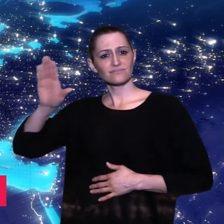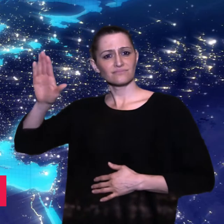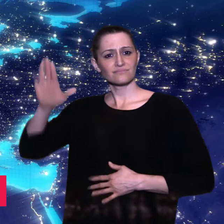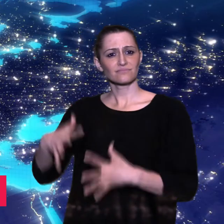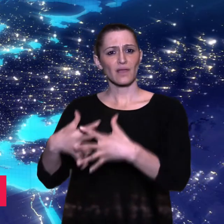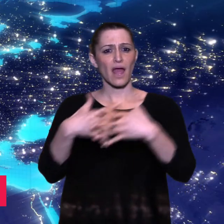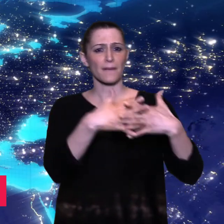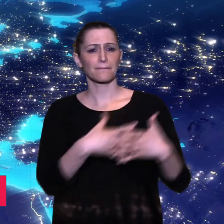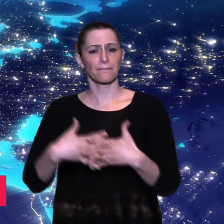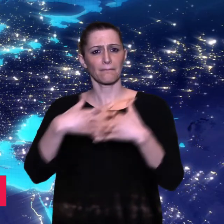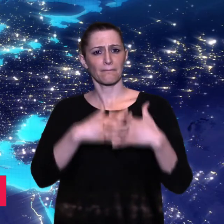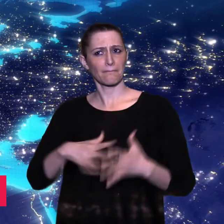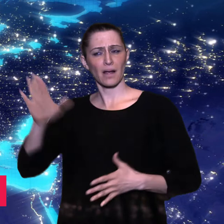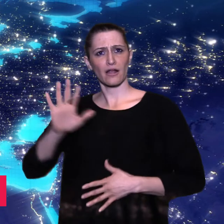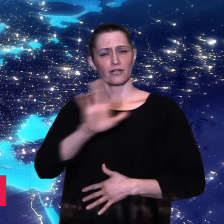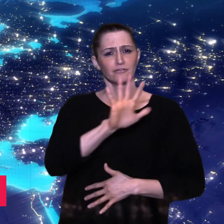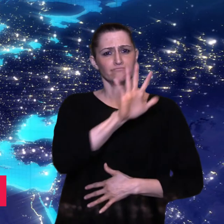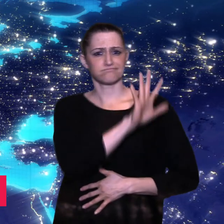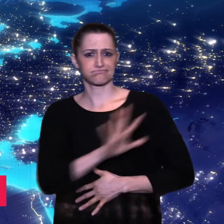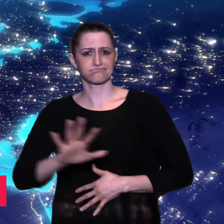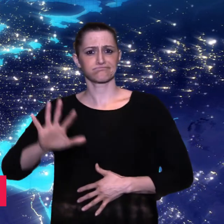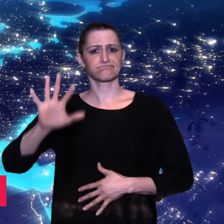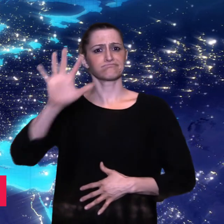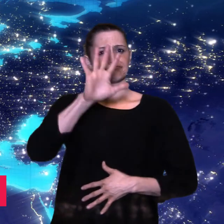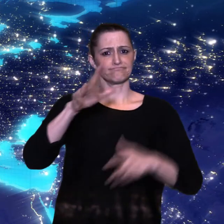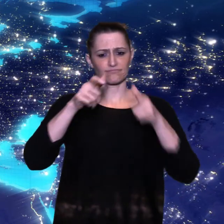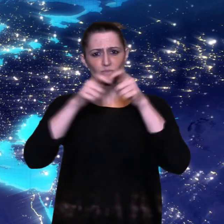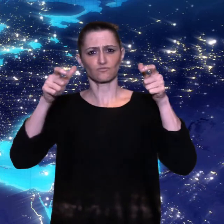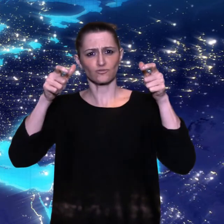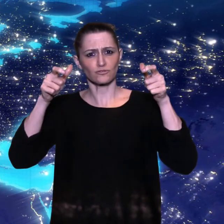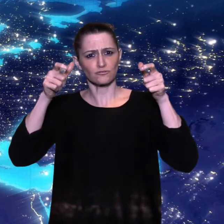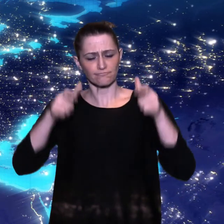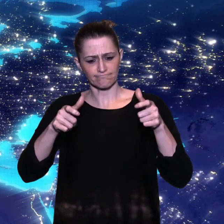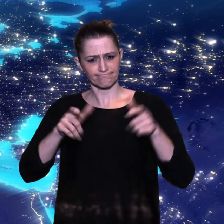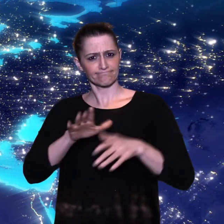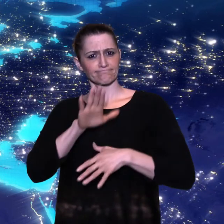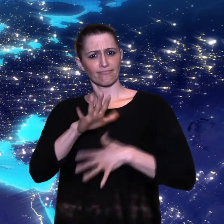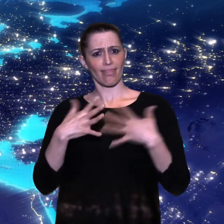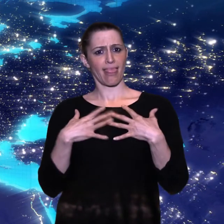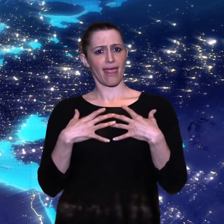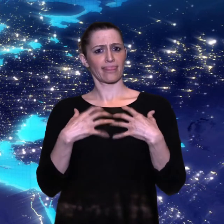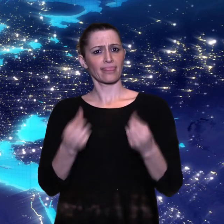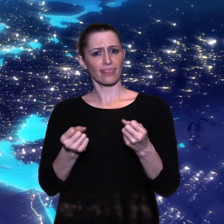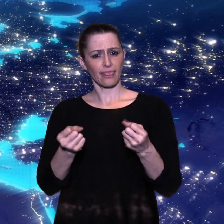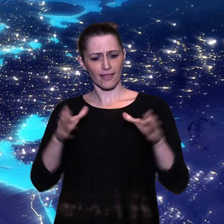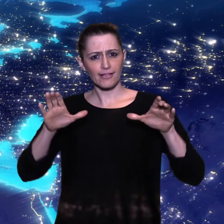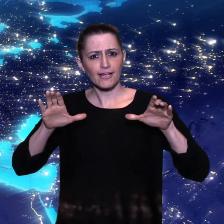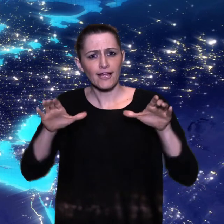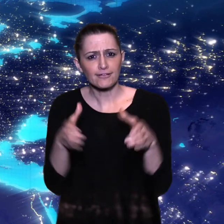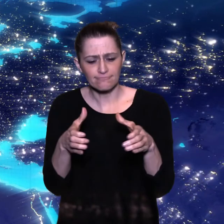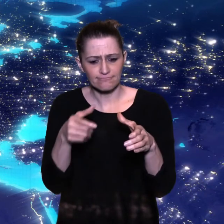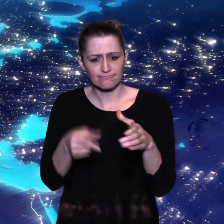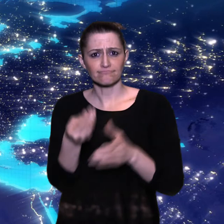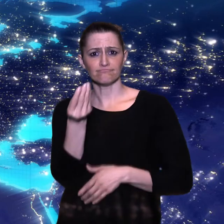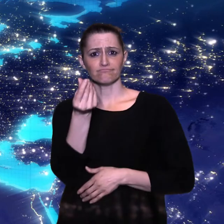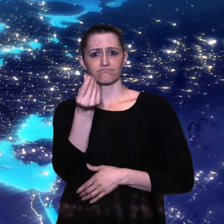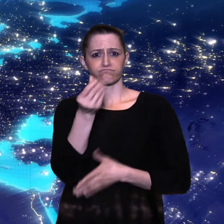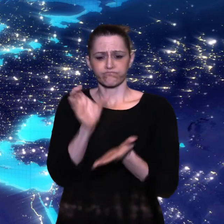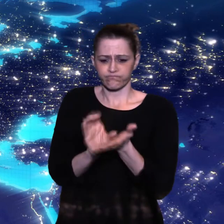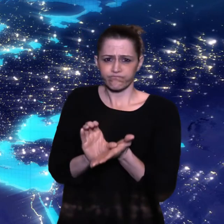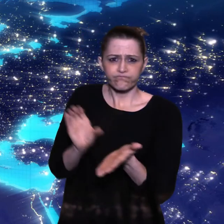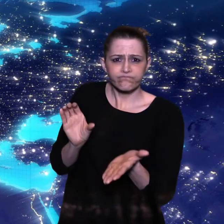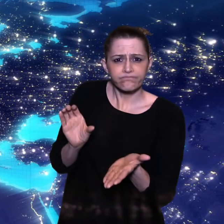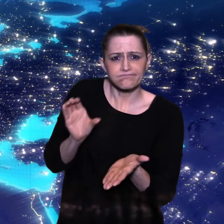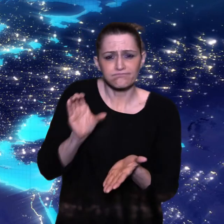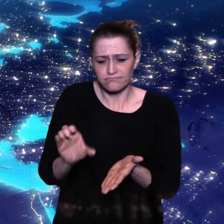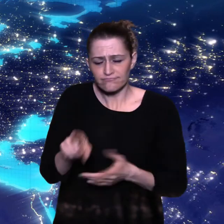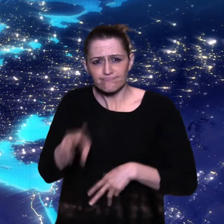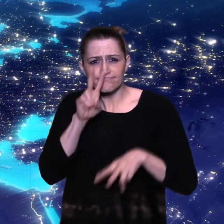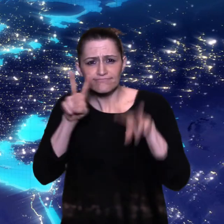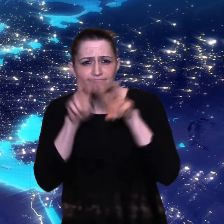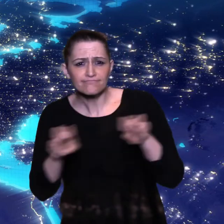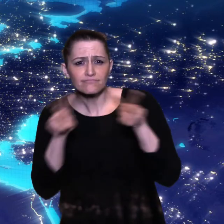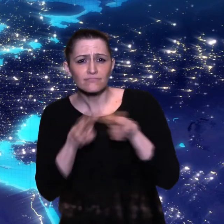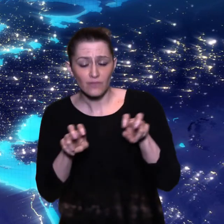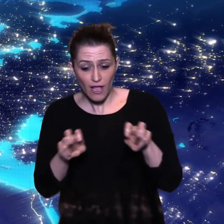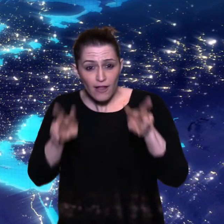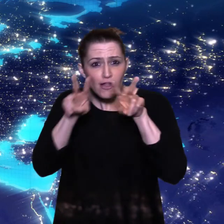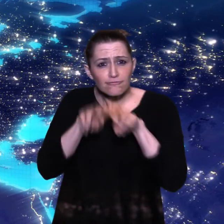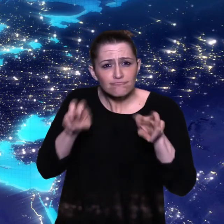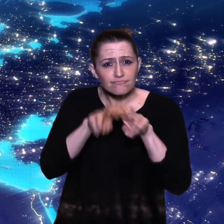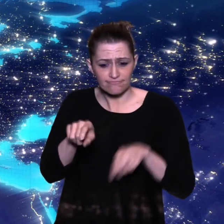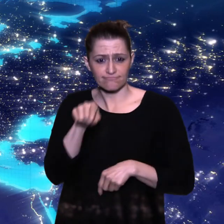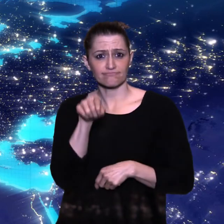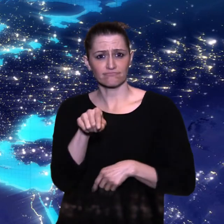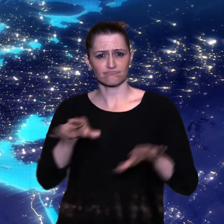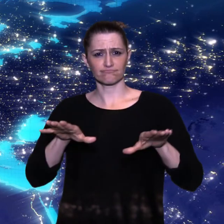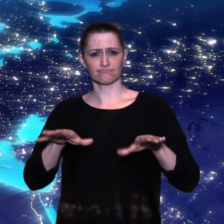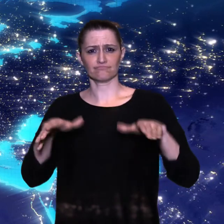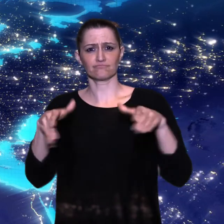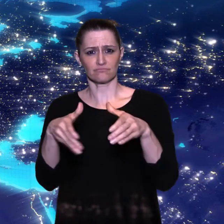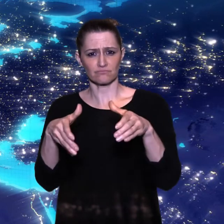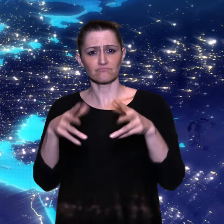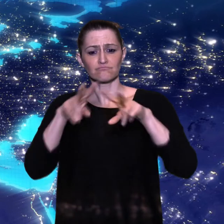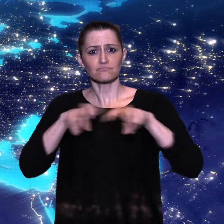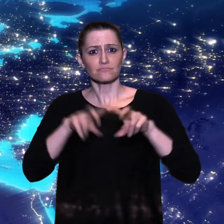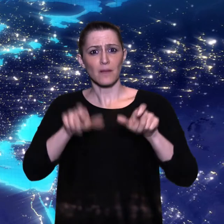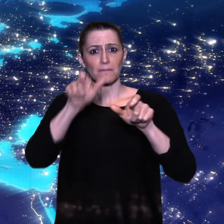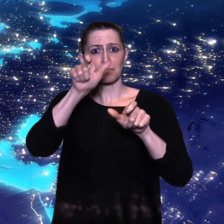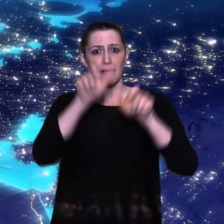Dawn: In a study funded by the USA National Institutes of